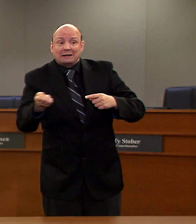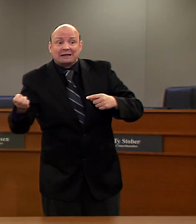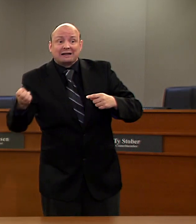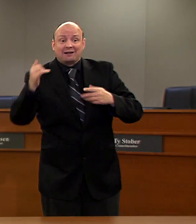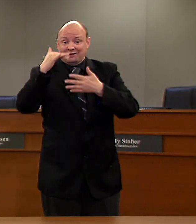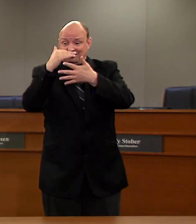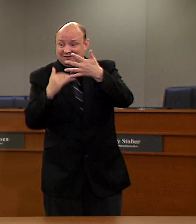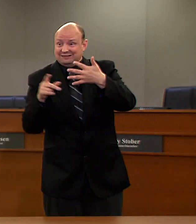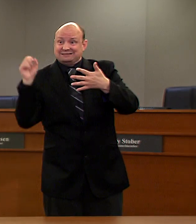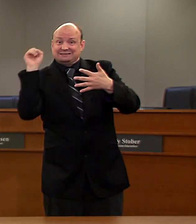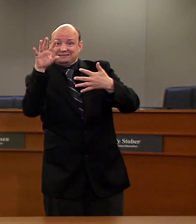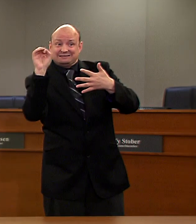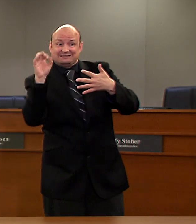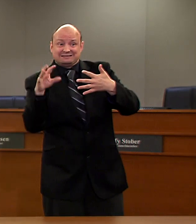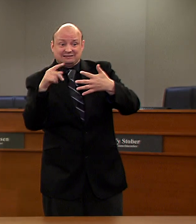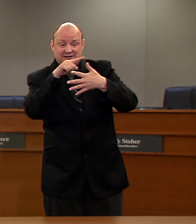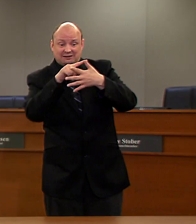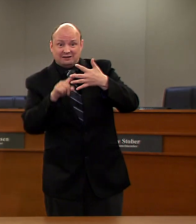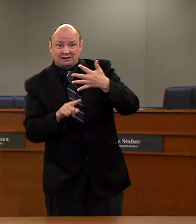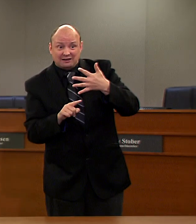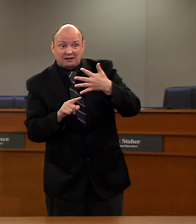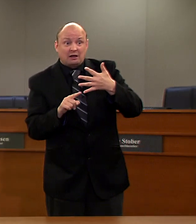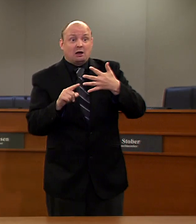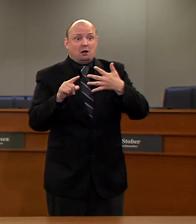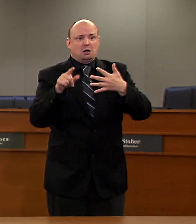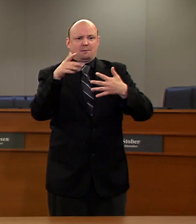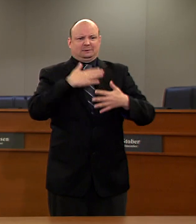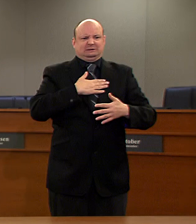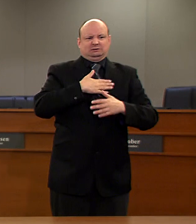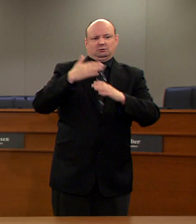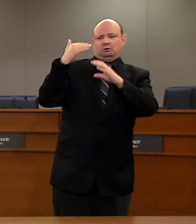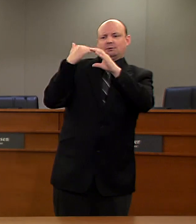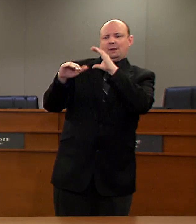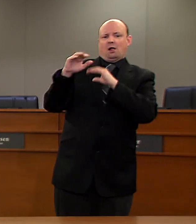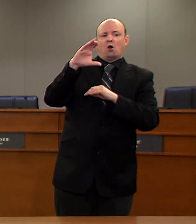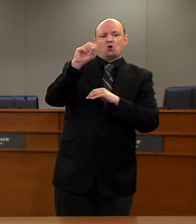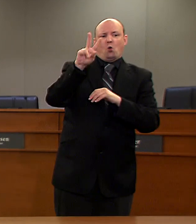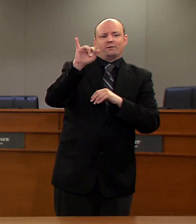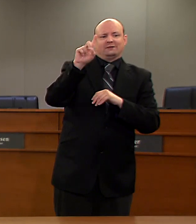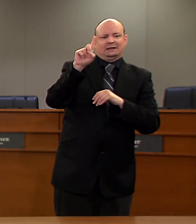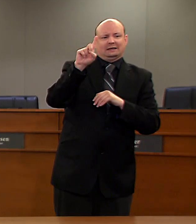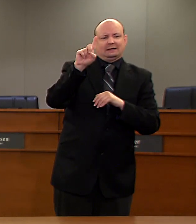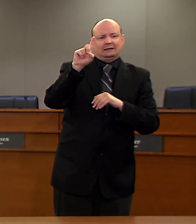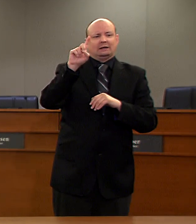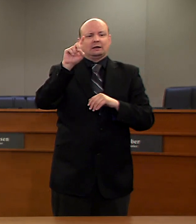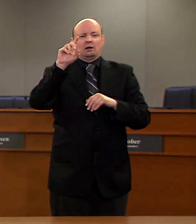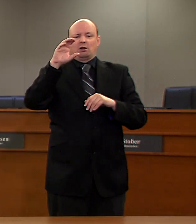COVIDsupplies@cresa911.org. That'll be shown on the screen. Again